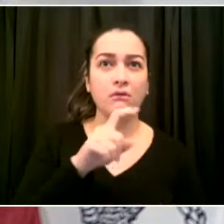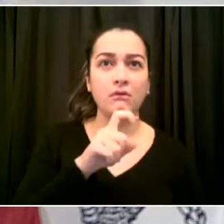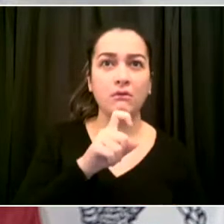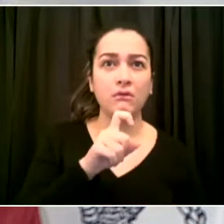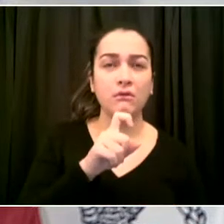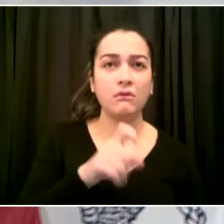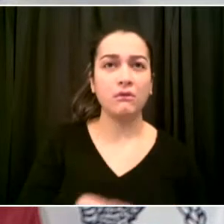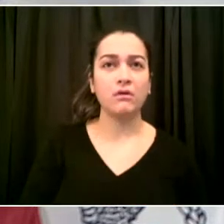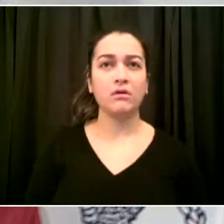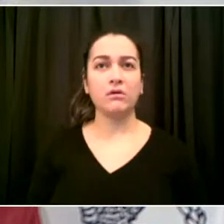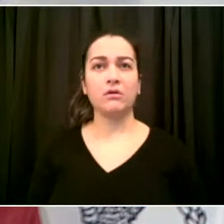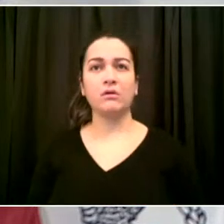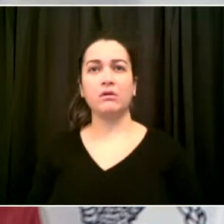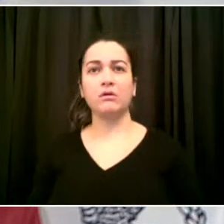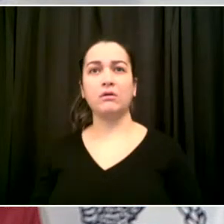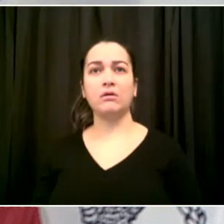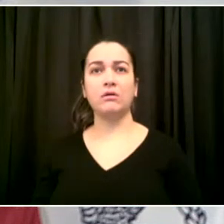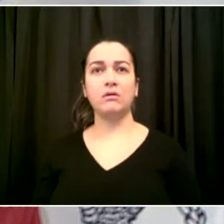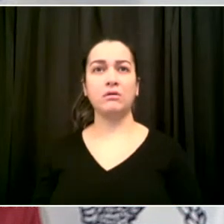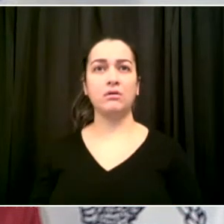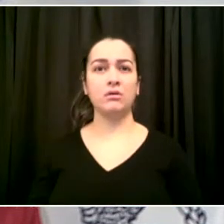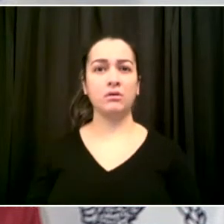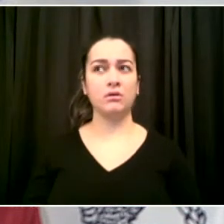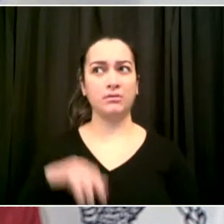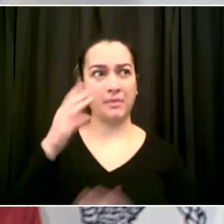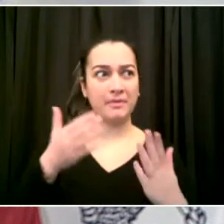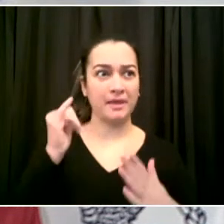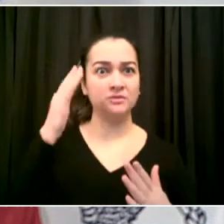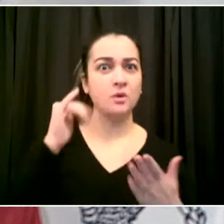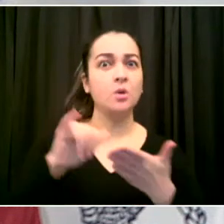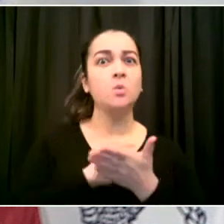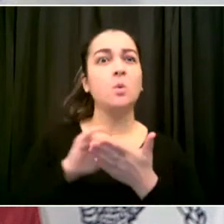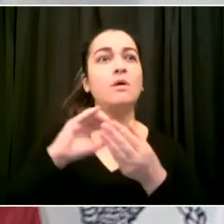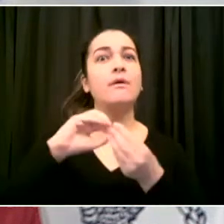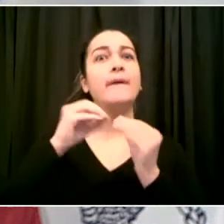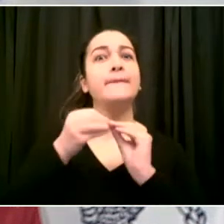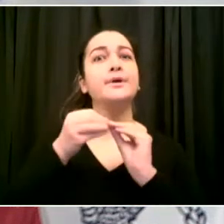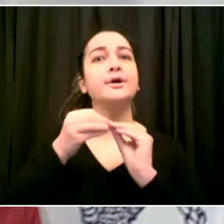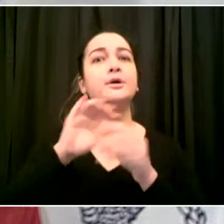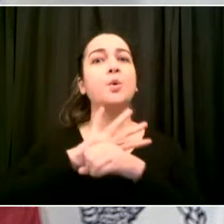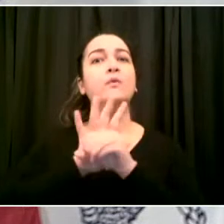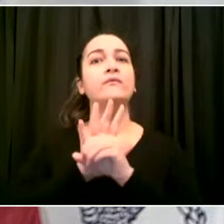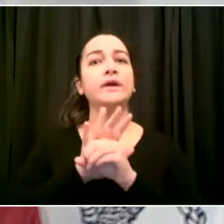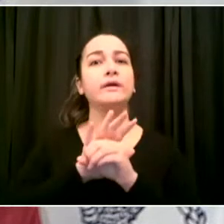KNOW IT'S GOING DOWN BUT IT'S T NOGGOING G WDON N ATTHE SAME RATE AS OTHER ARPTTS OF THE STATE I'M WONDERING IF THERE'S ANY